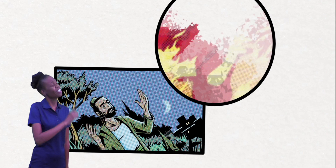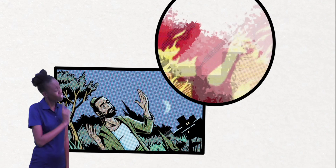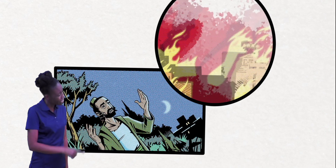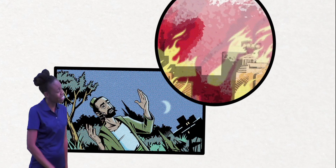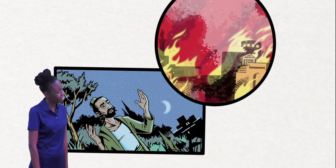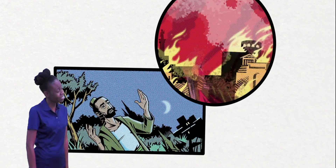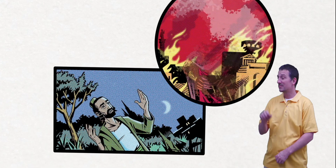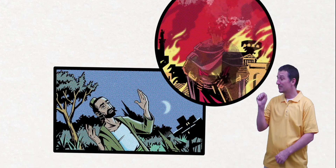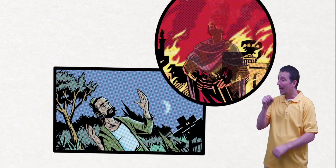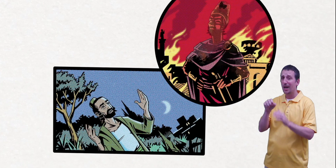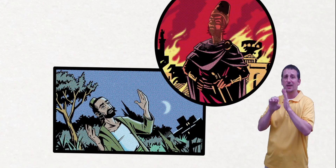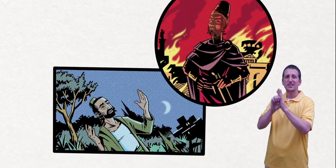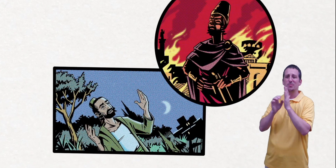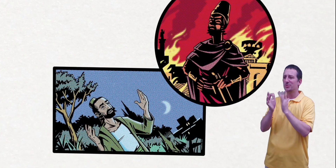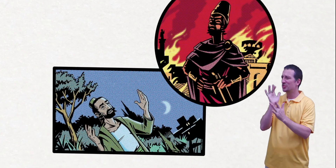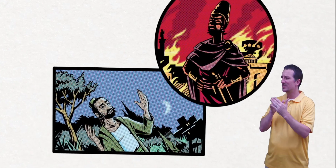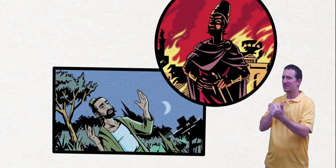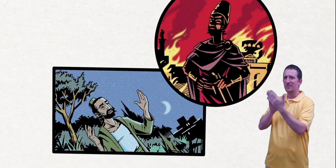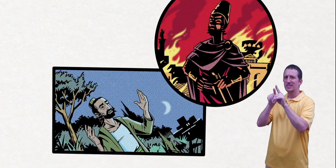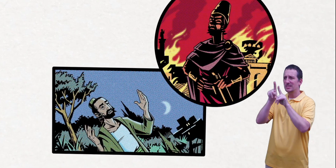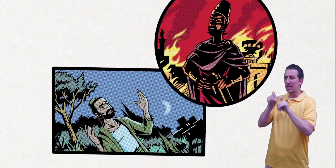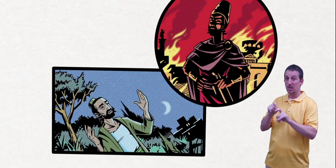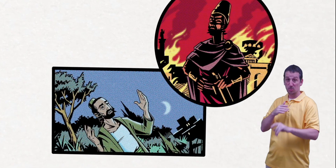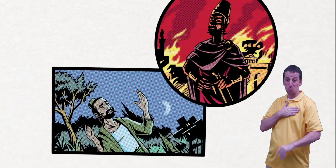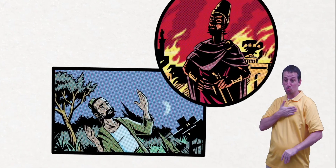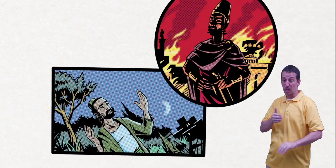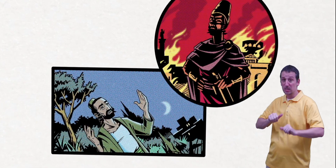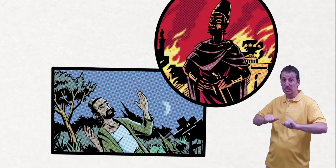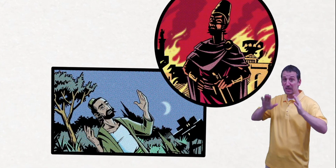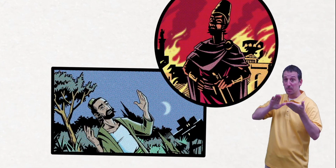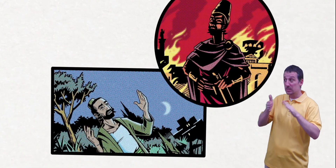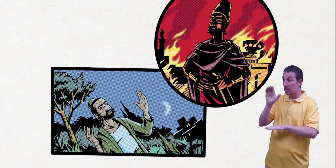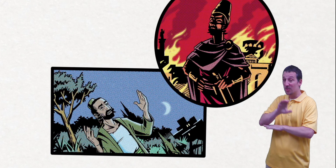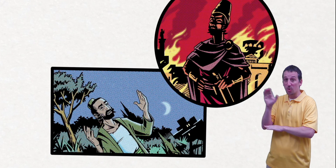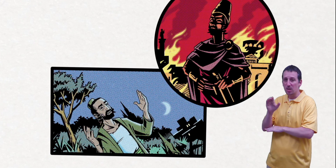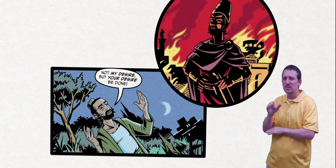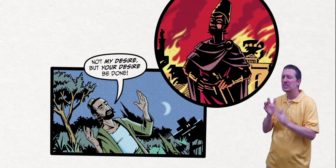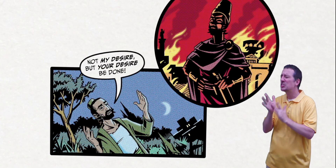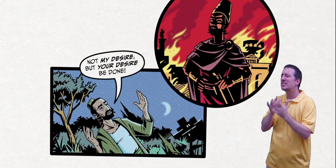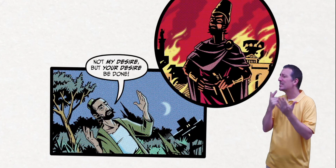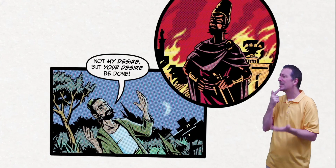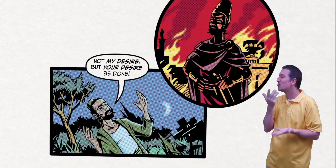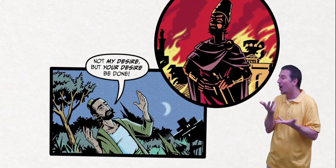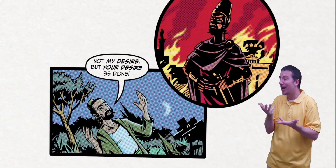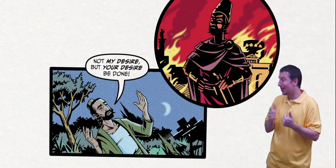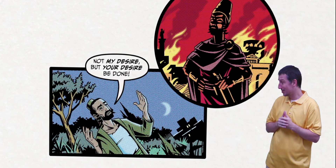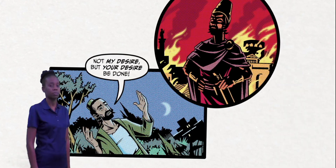Really? Yeah, like what does Jesus say when he’s faced with his greatest temptation to avoid dying on the cross?